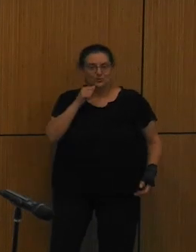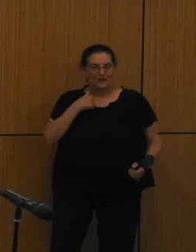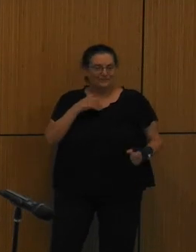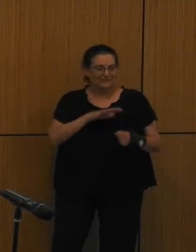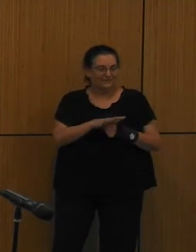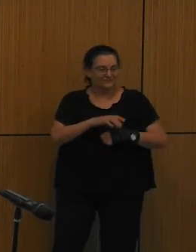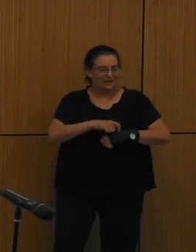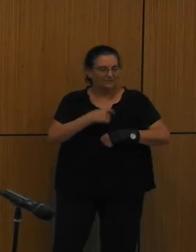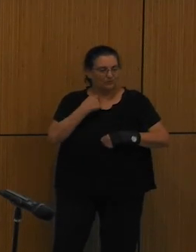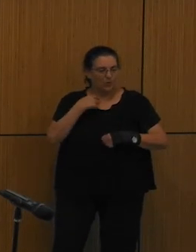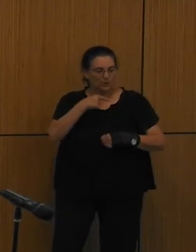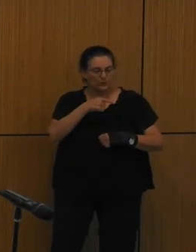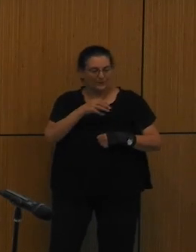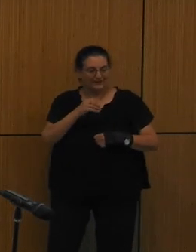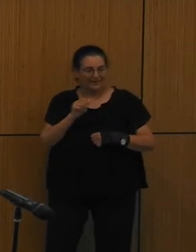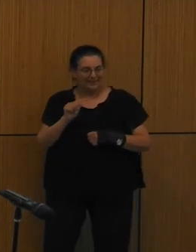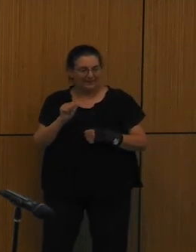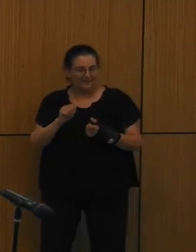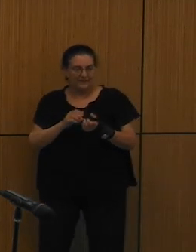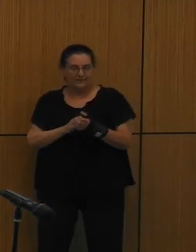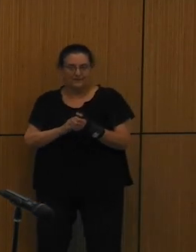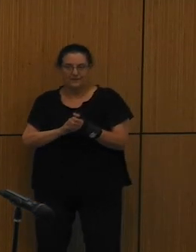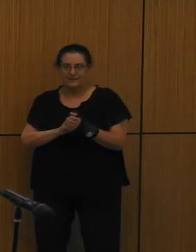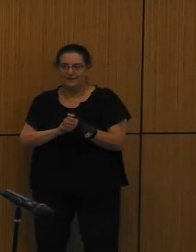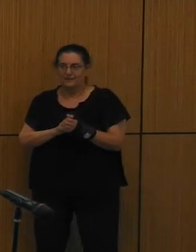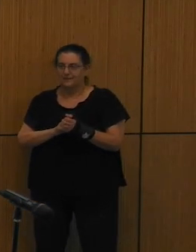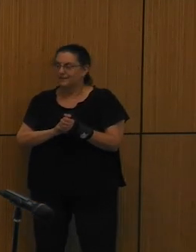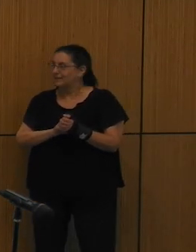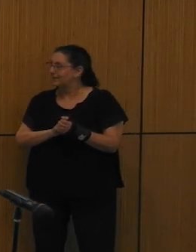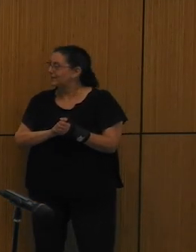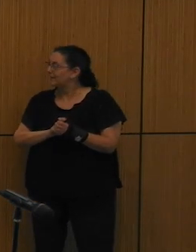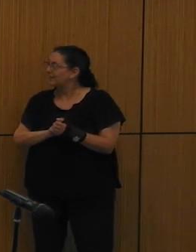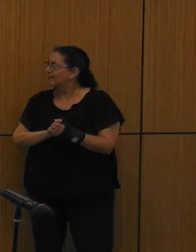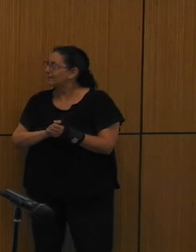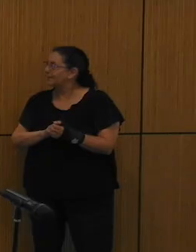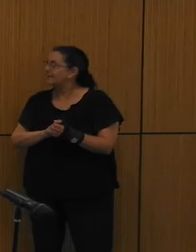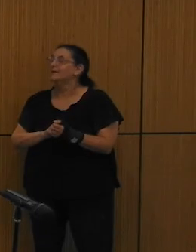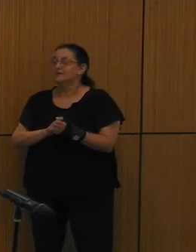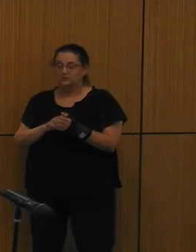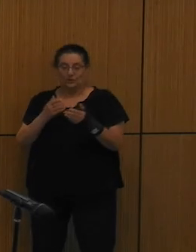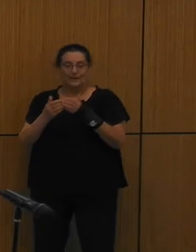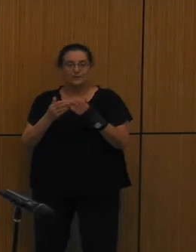Trying to keep everybody to 8 or 9 minutes is a real challenge. So, thank you for doing the two minute version.